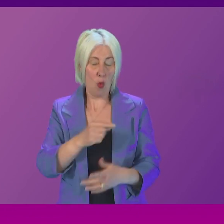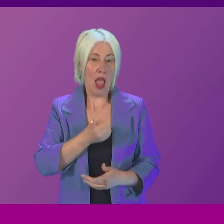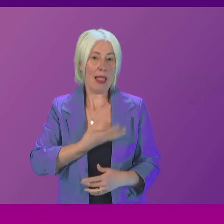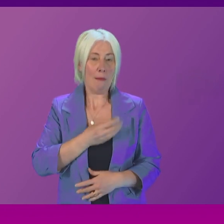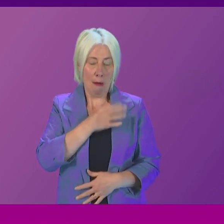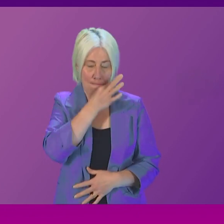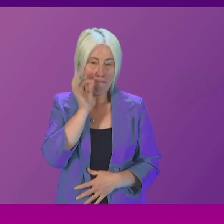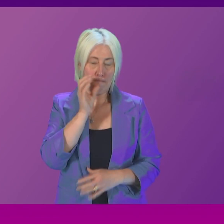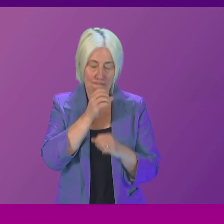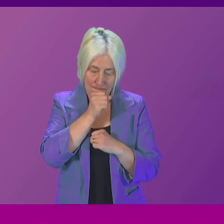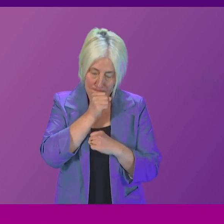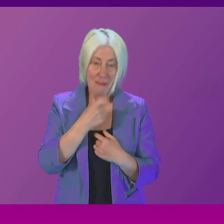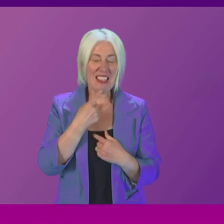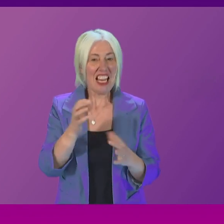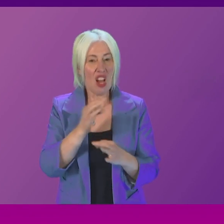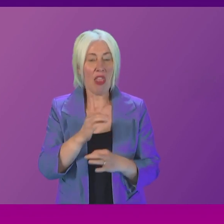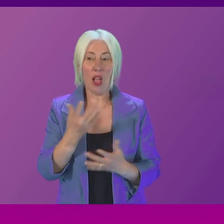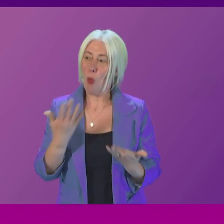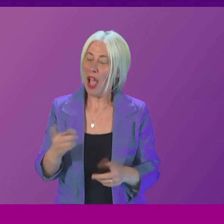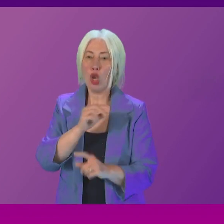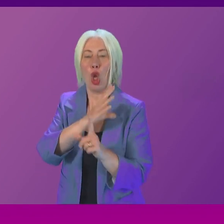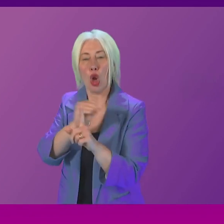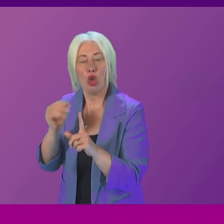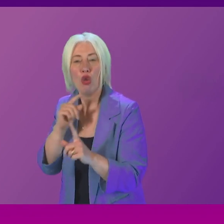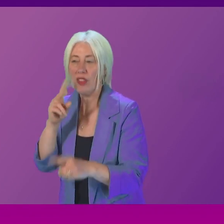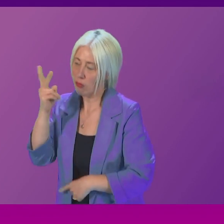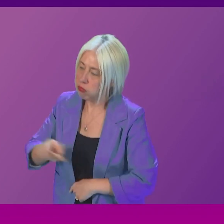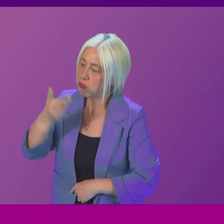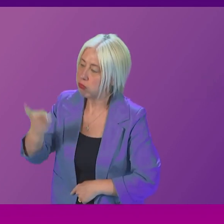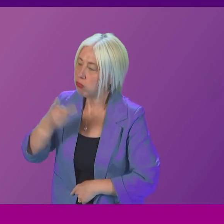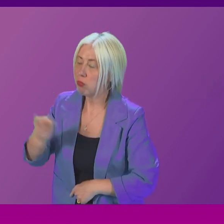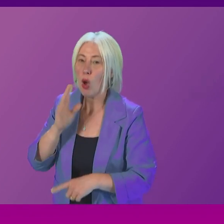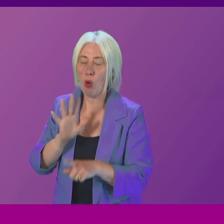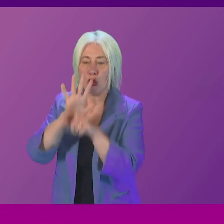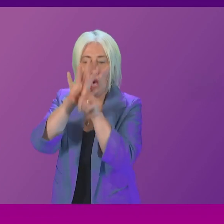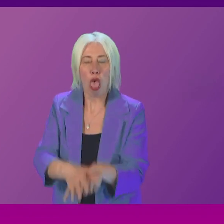the fact that, time and again, the Conservatives want to undermine devolution.